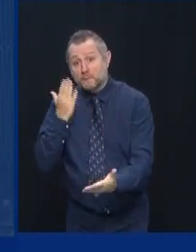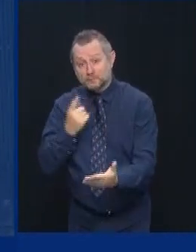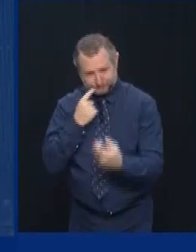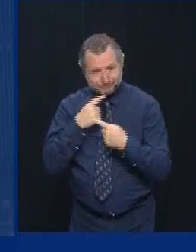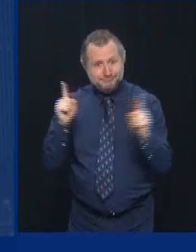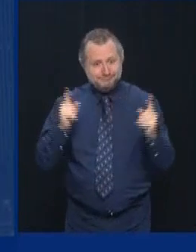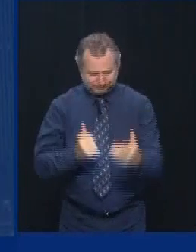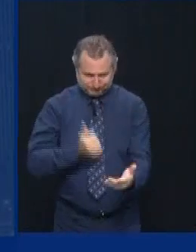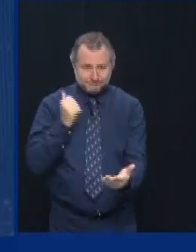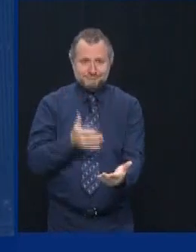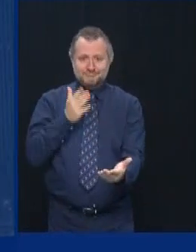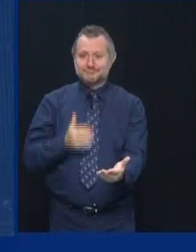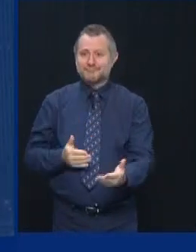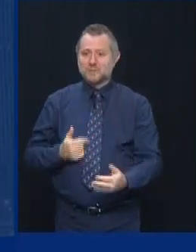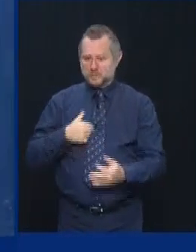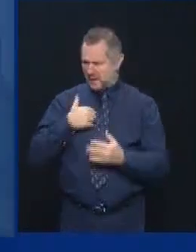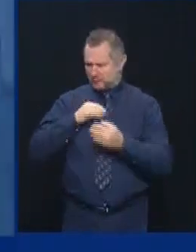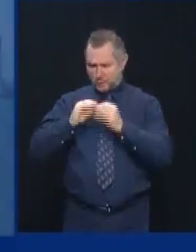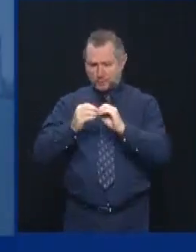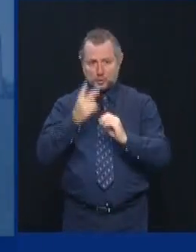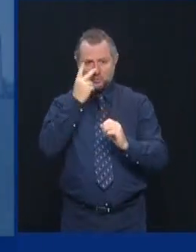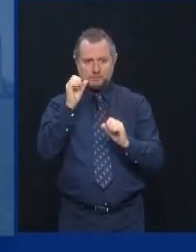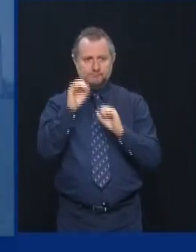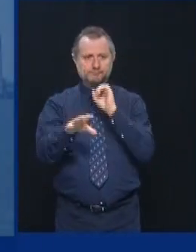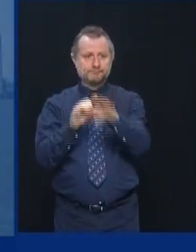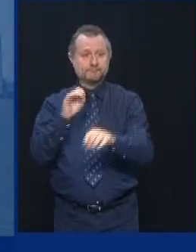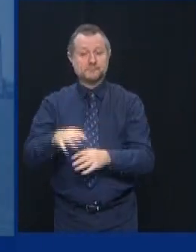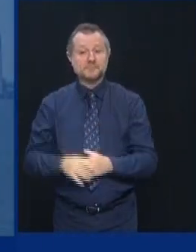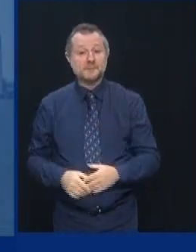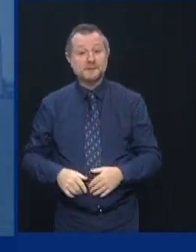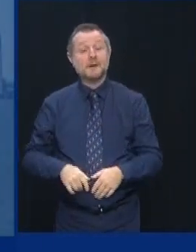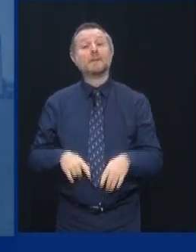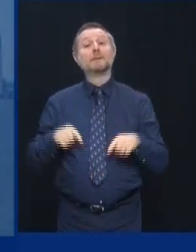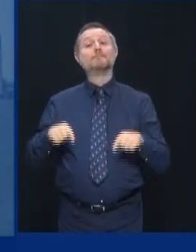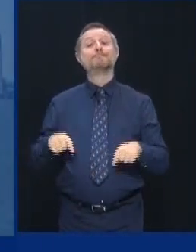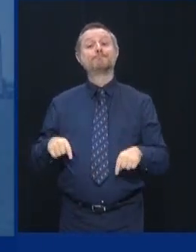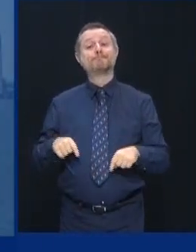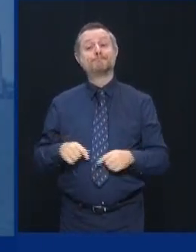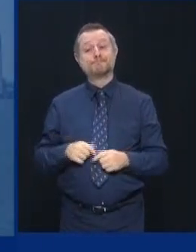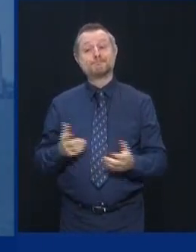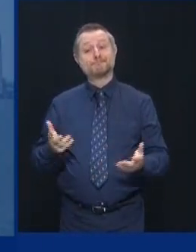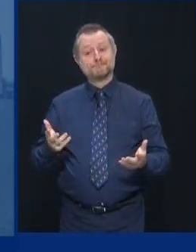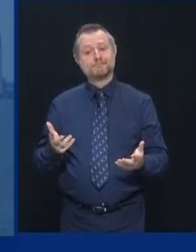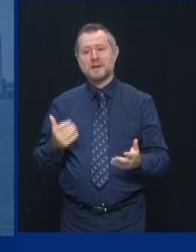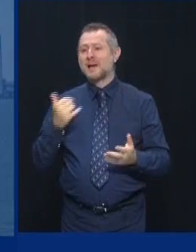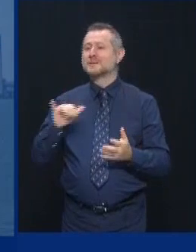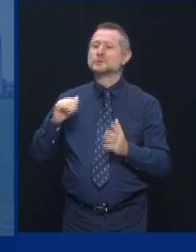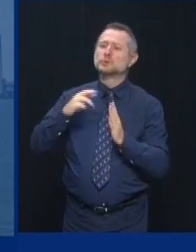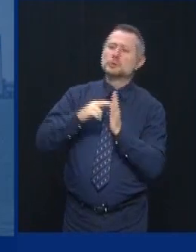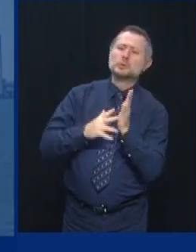THE STATE HAS BEEN BULLISH ON THIS. AND IT HAS WORKED. IT'S WORKED.